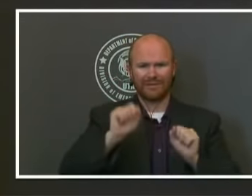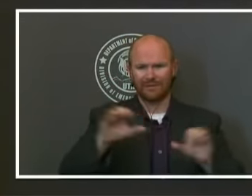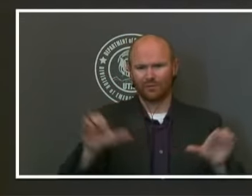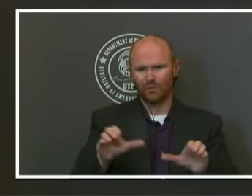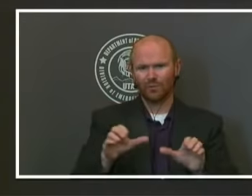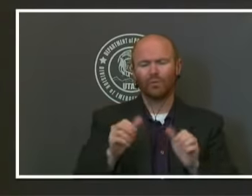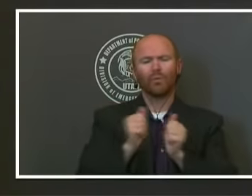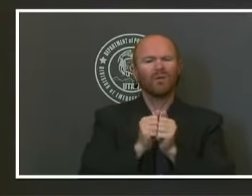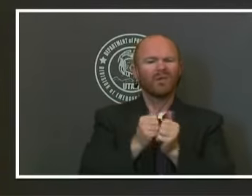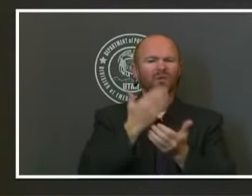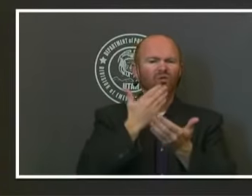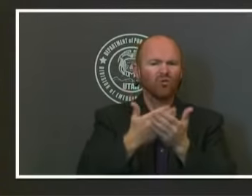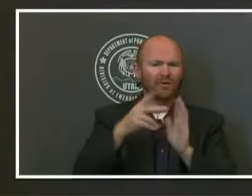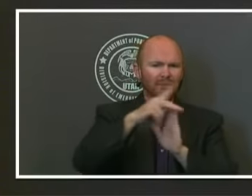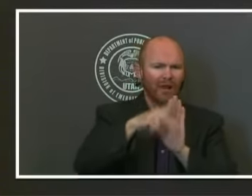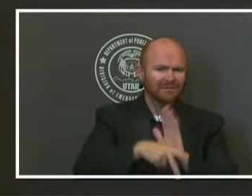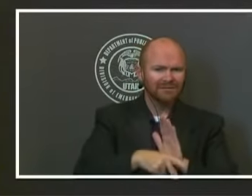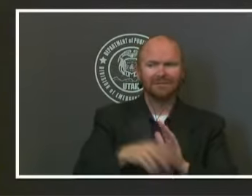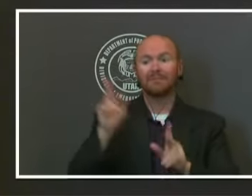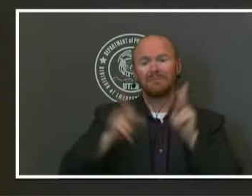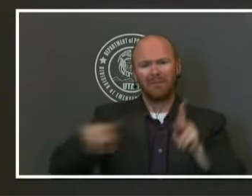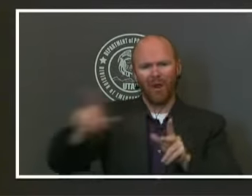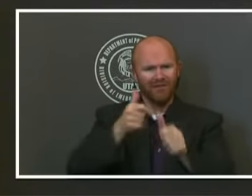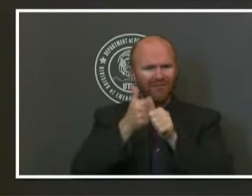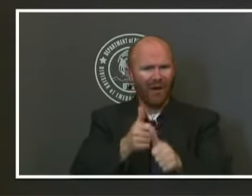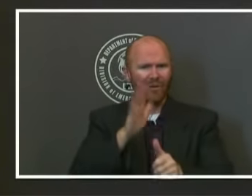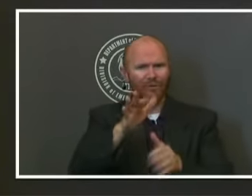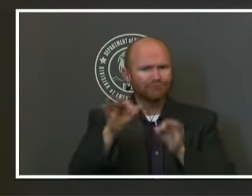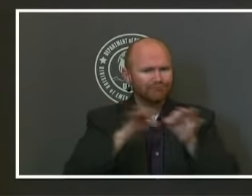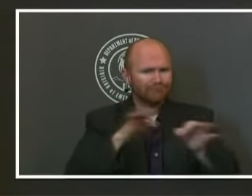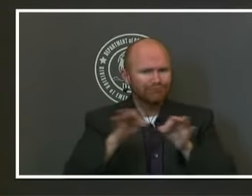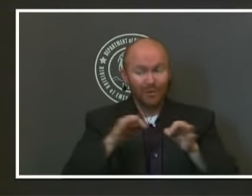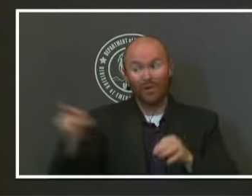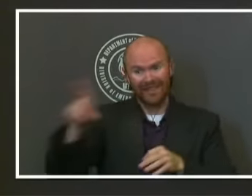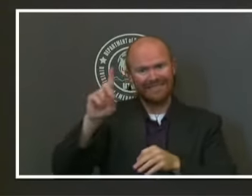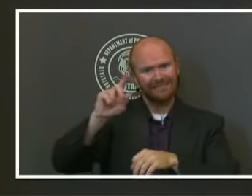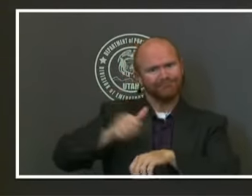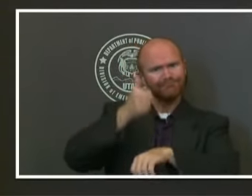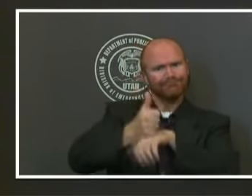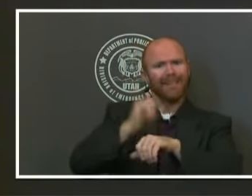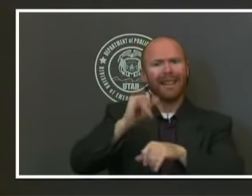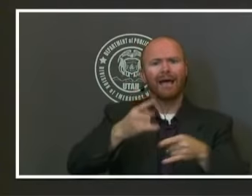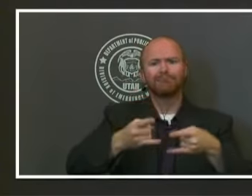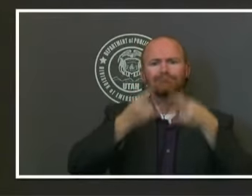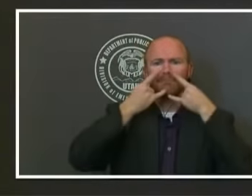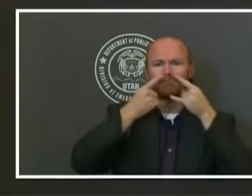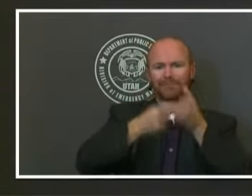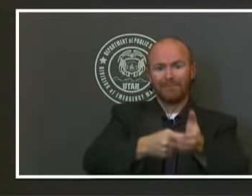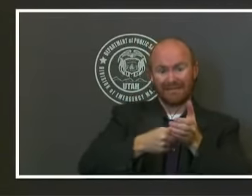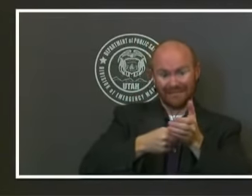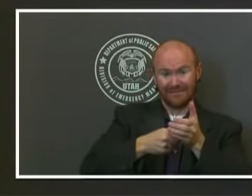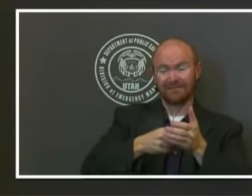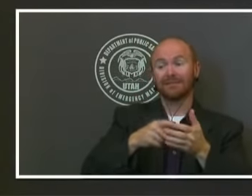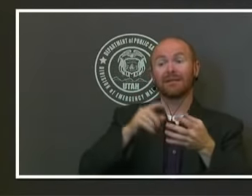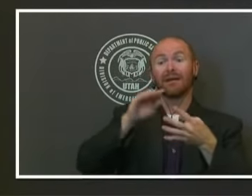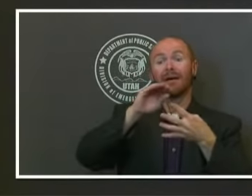policy and good will of the people so they put a mask mandate in place and they really